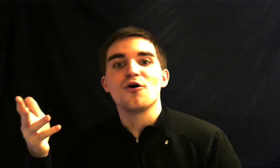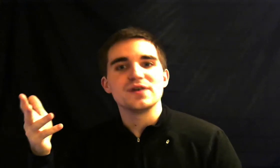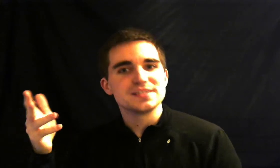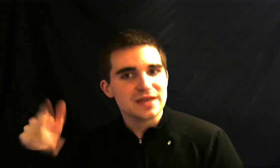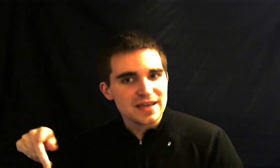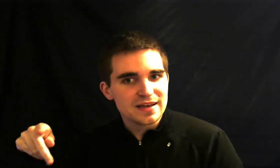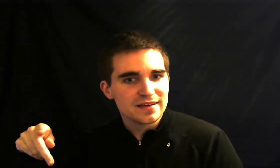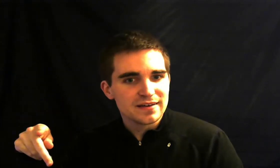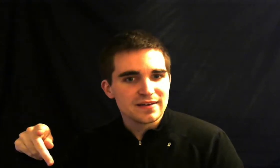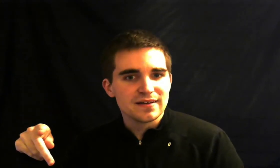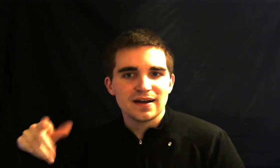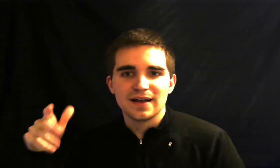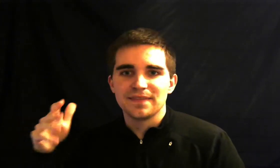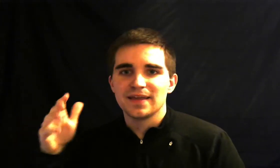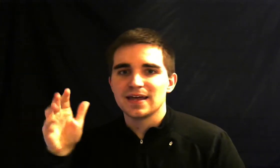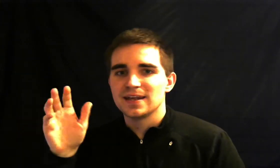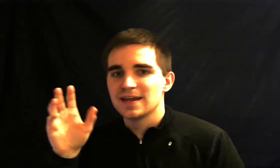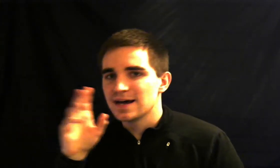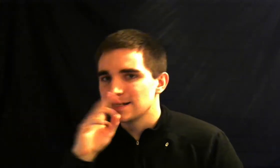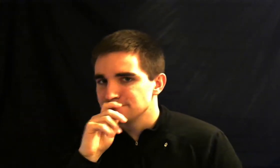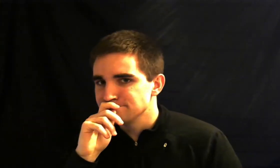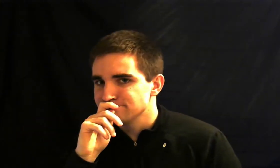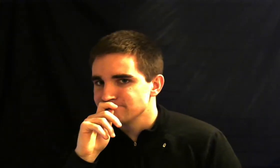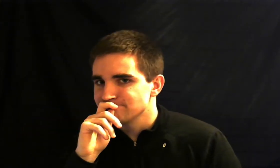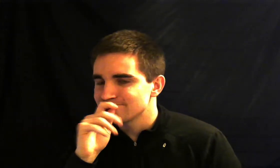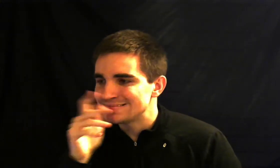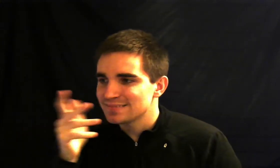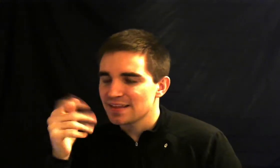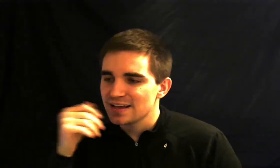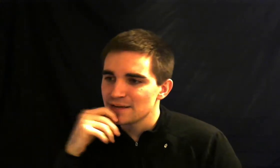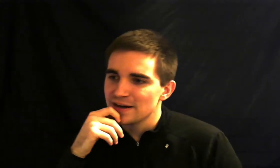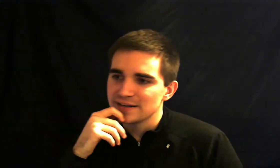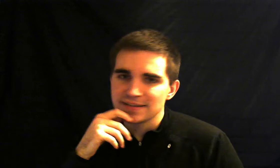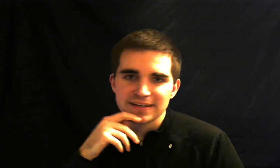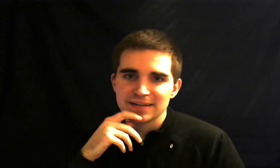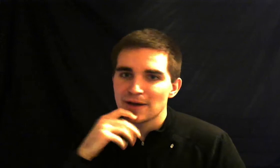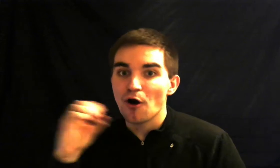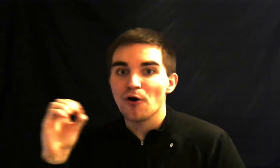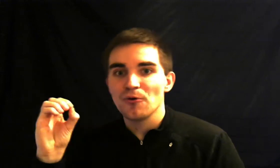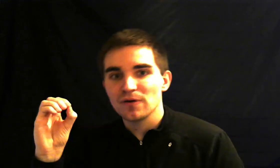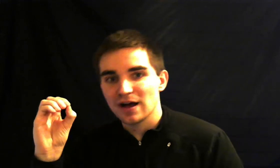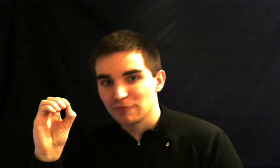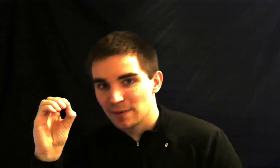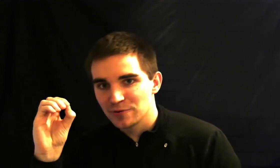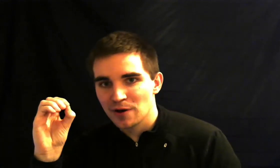it's a P and then thinking about it thinking about oh I remember what all